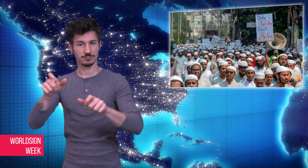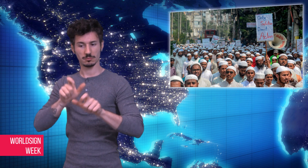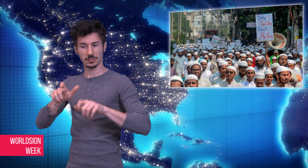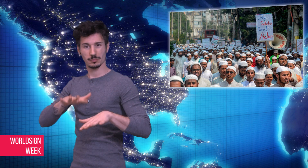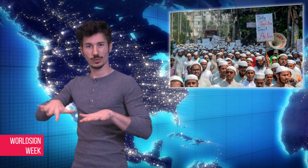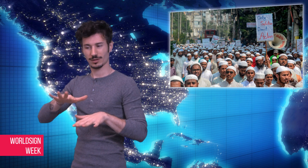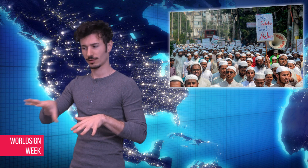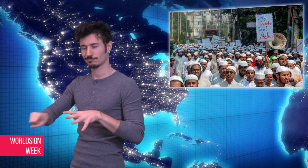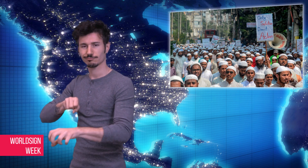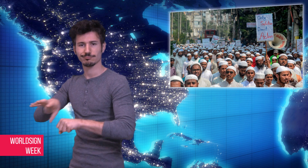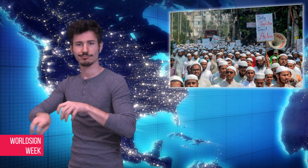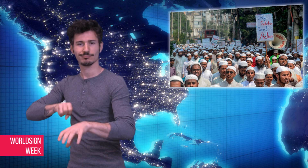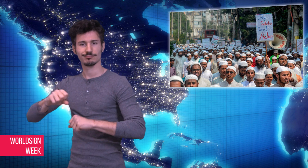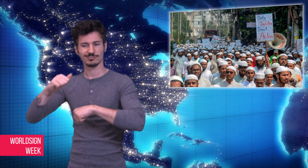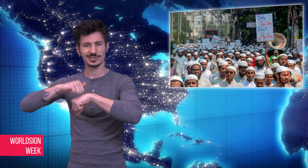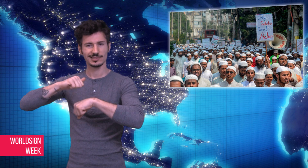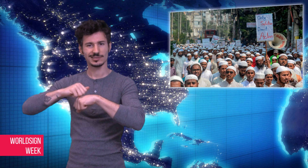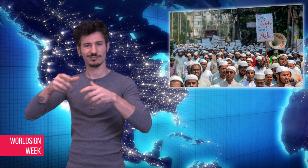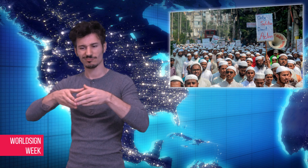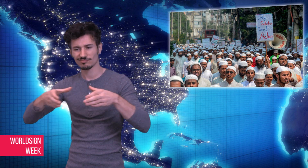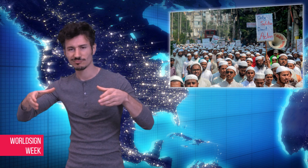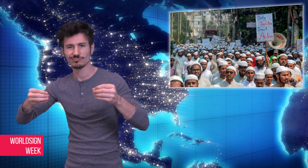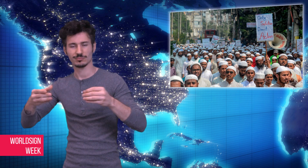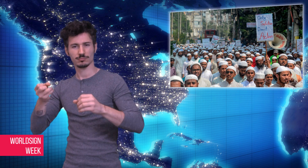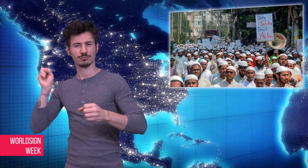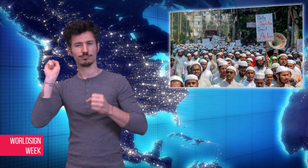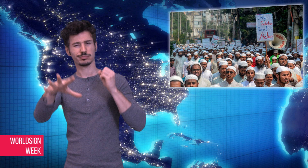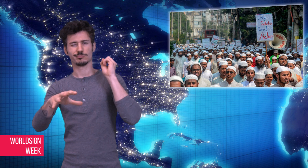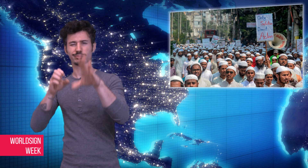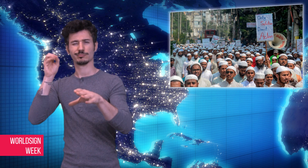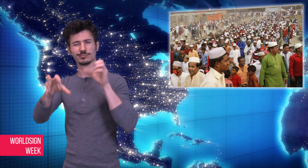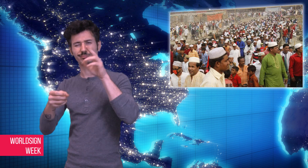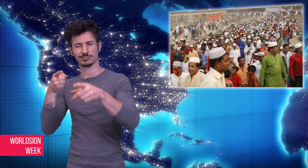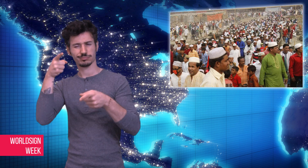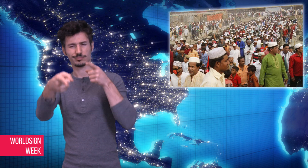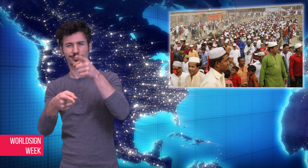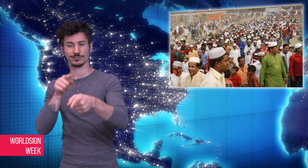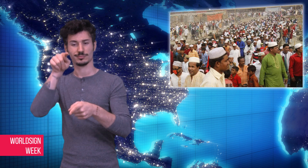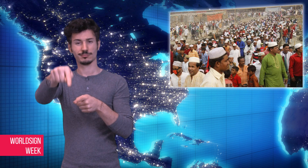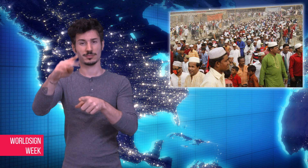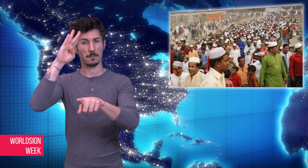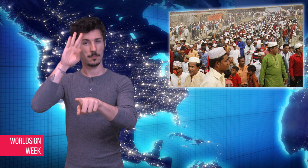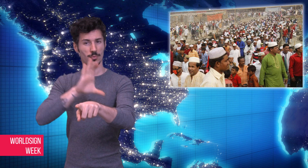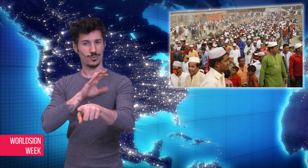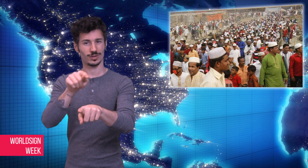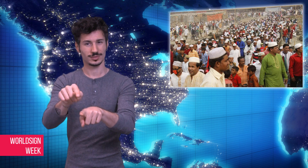they started to pick up bricks and throw bricks at